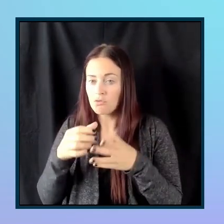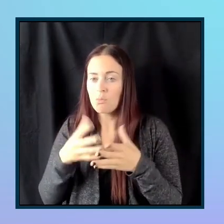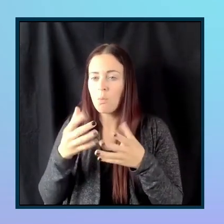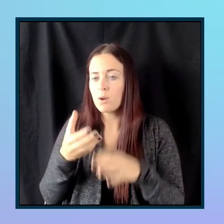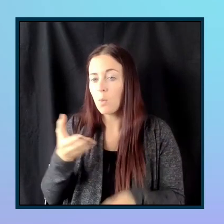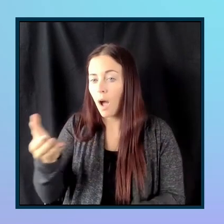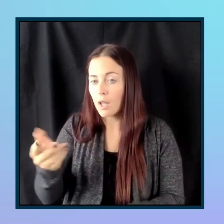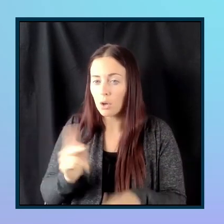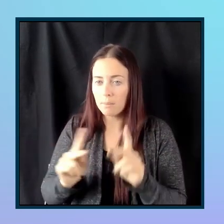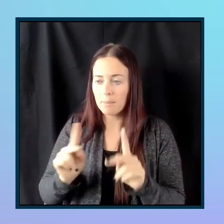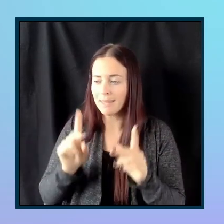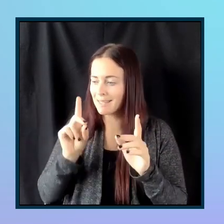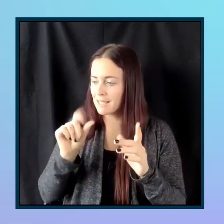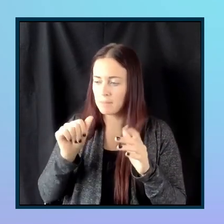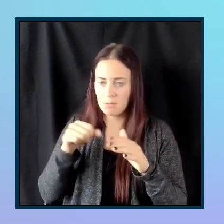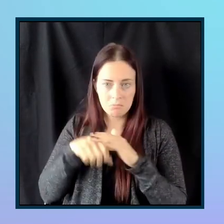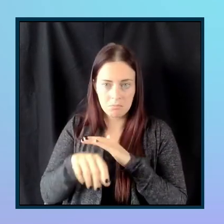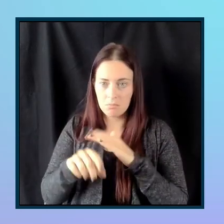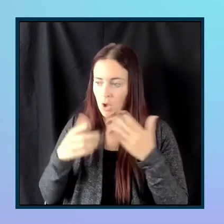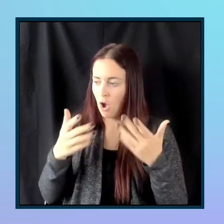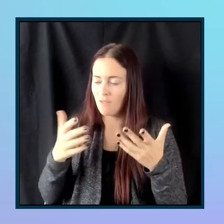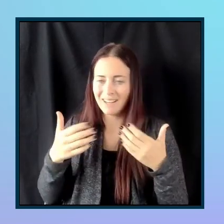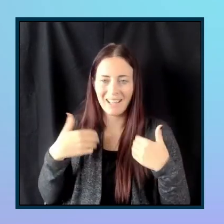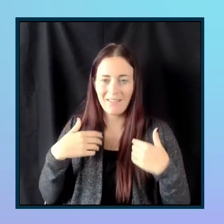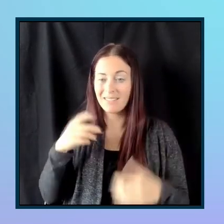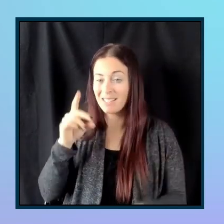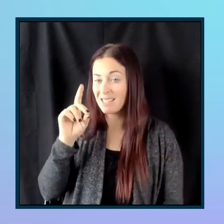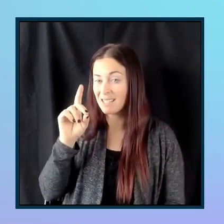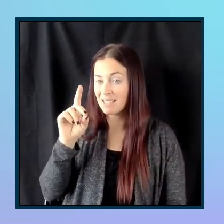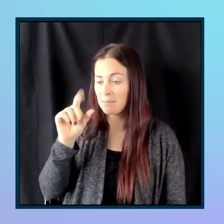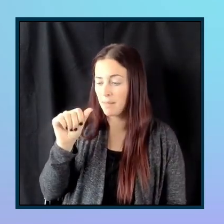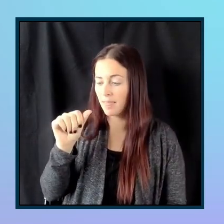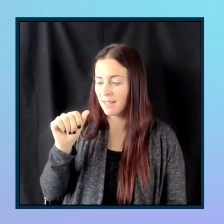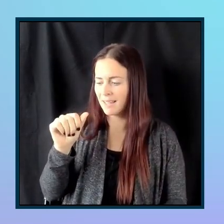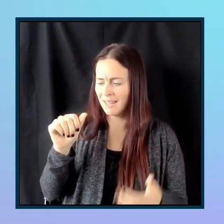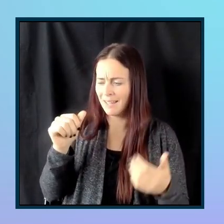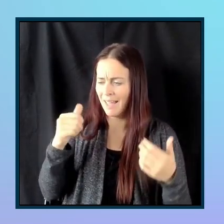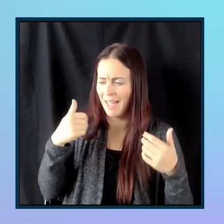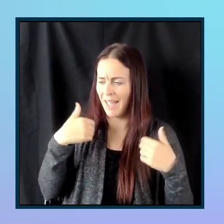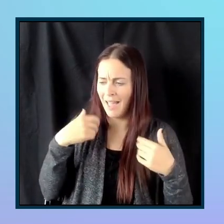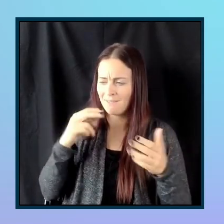and having a disability has nothing to do with you being a talented human being.